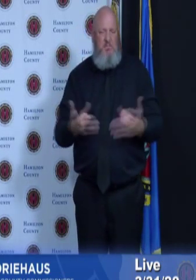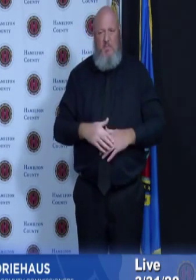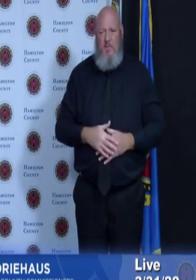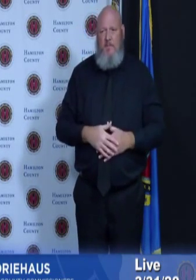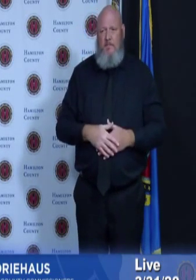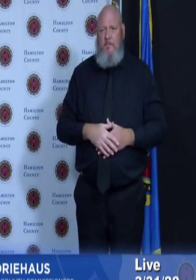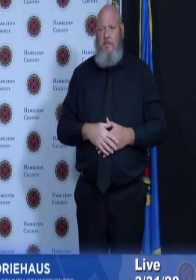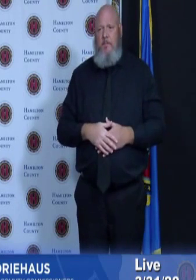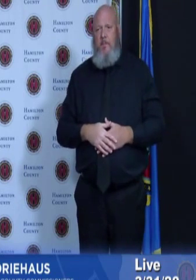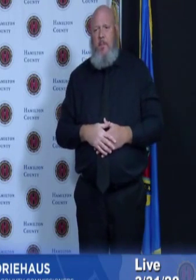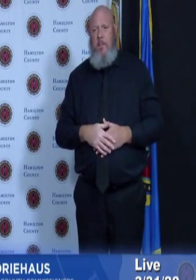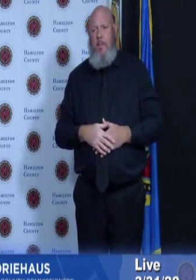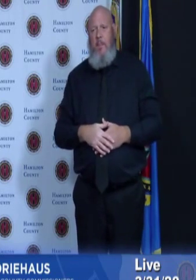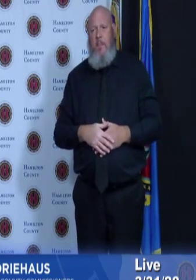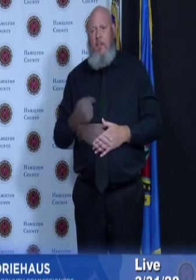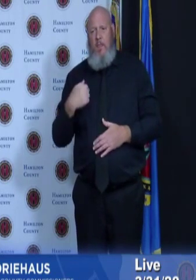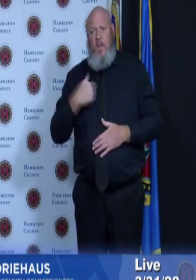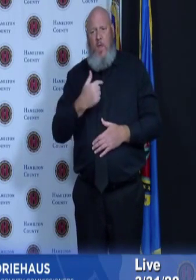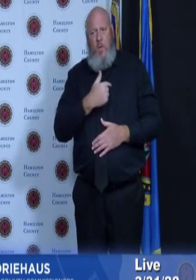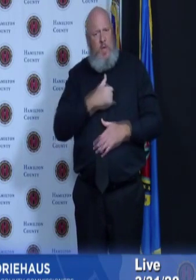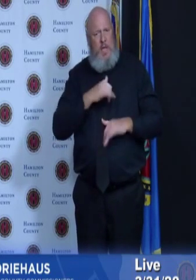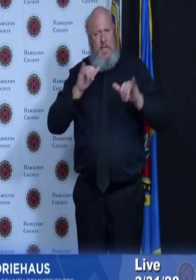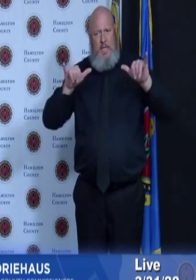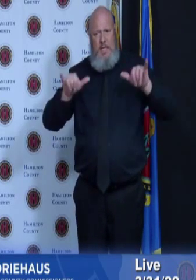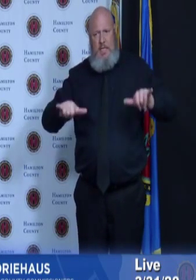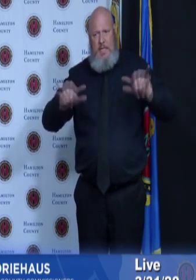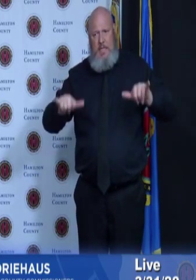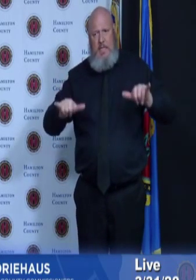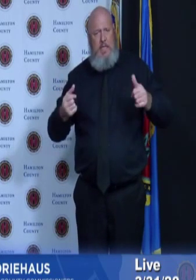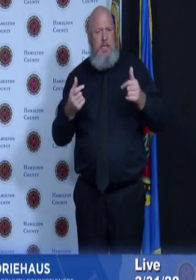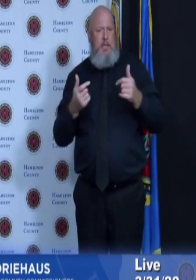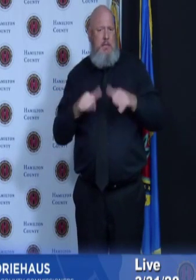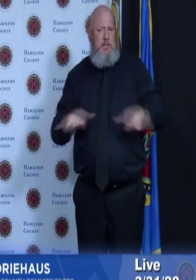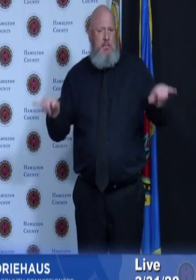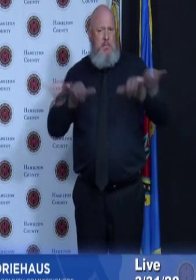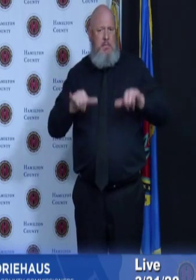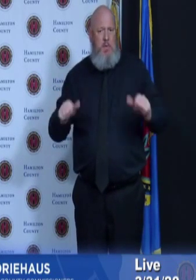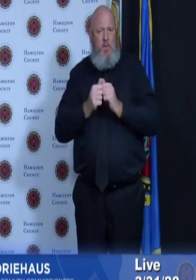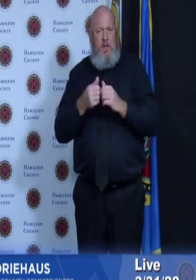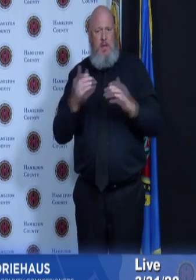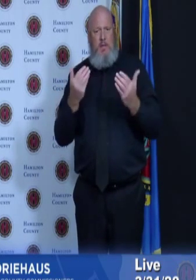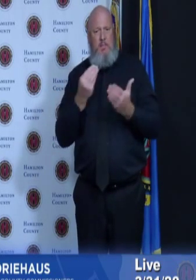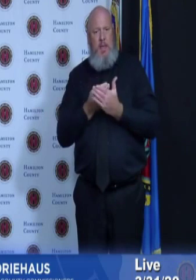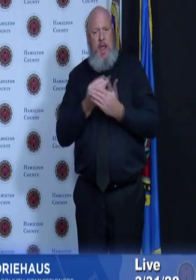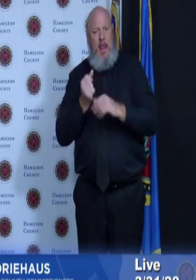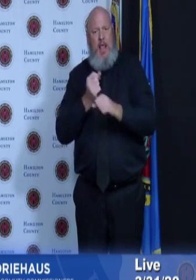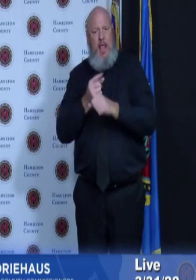increased revenues come April of 2020 so here we are when the Union Terminal tax